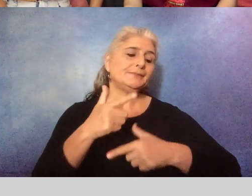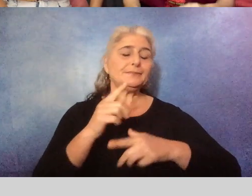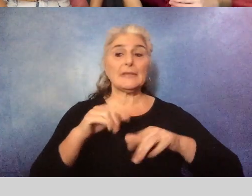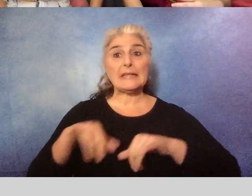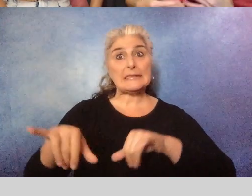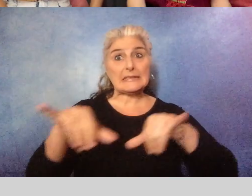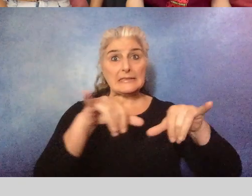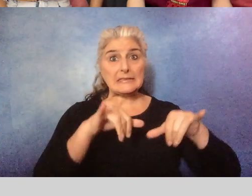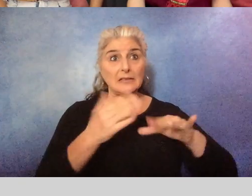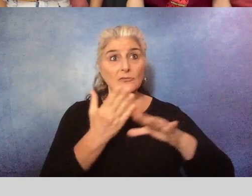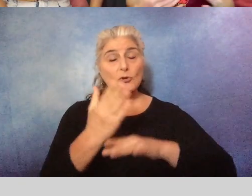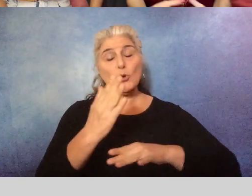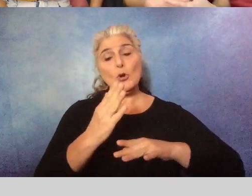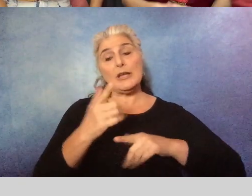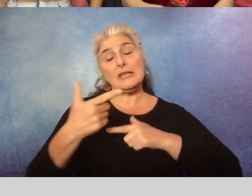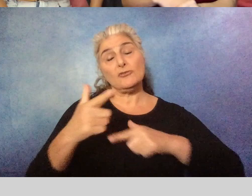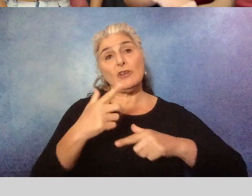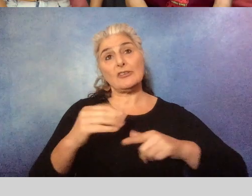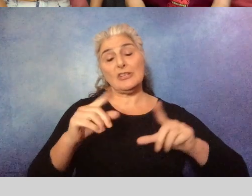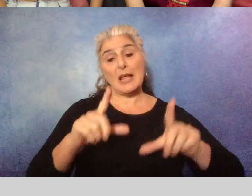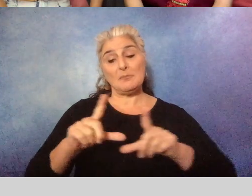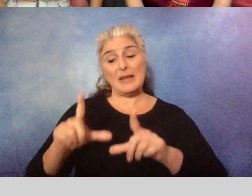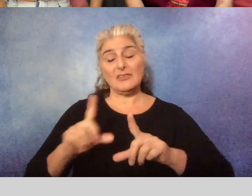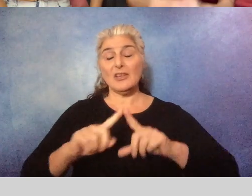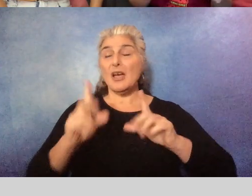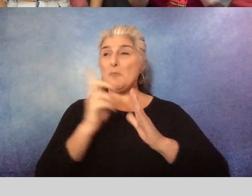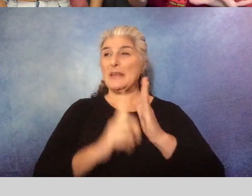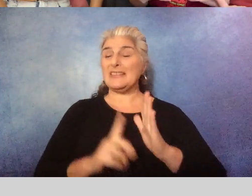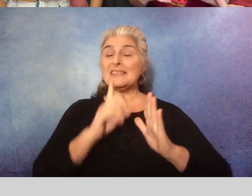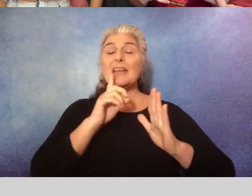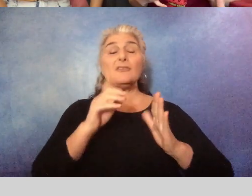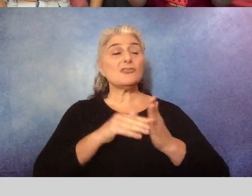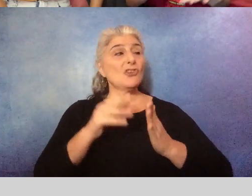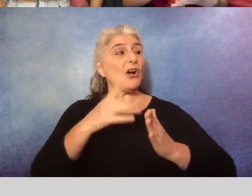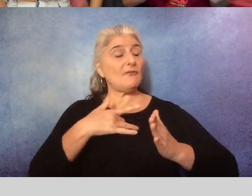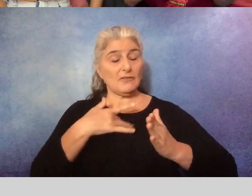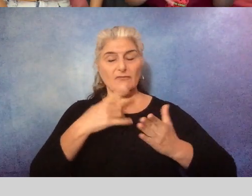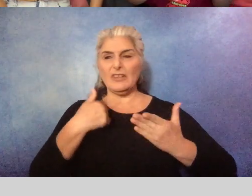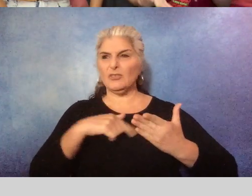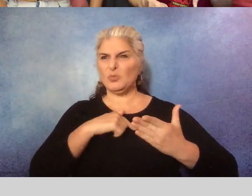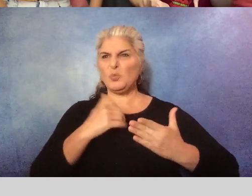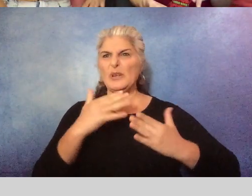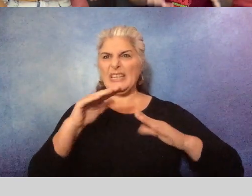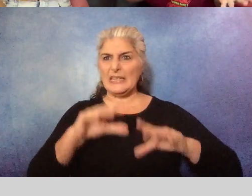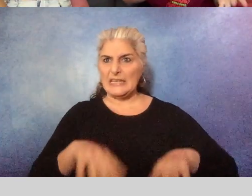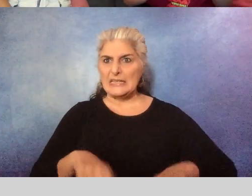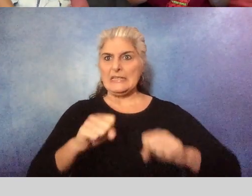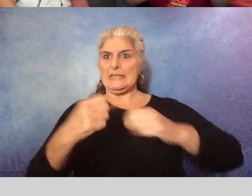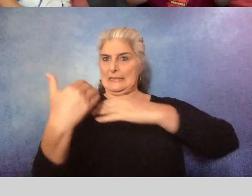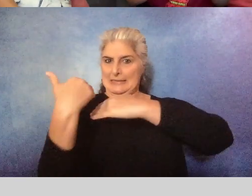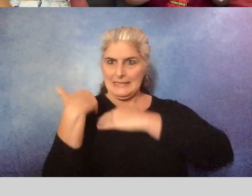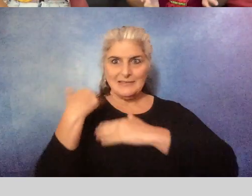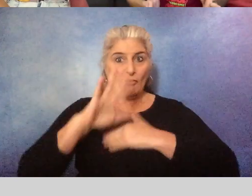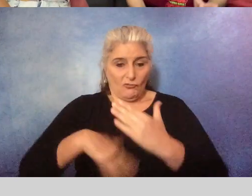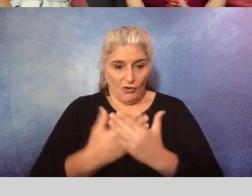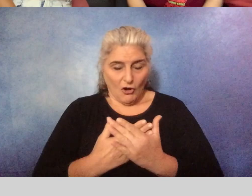designers often take it fully and don't you look away because I know you'll do that. But it's not really your fault.